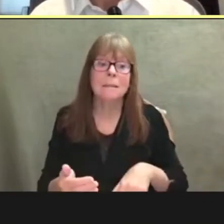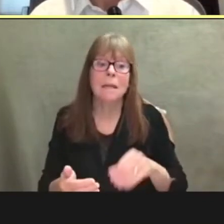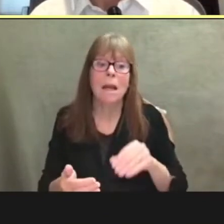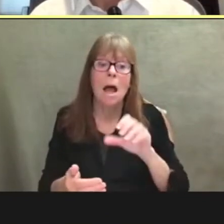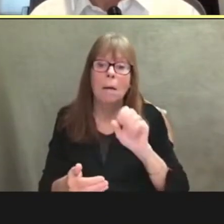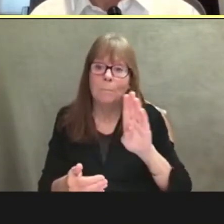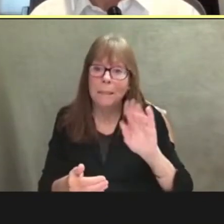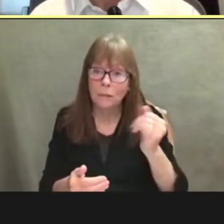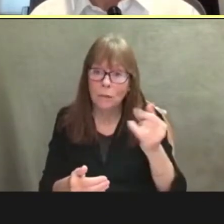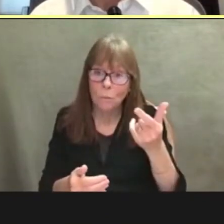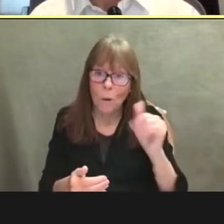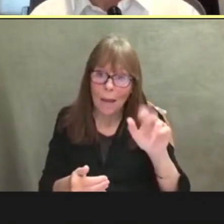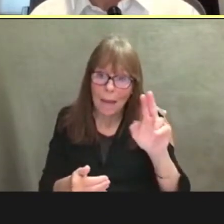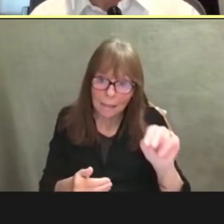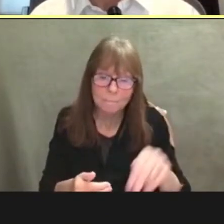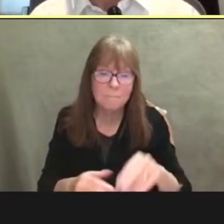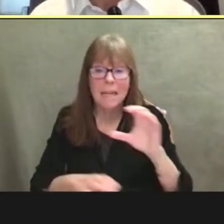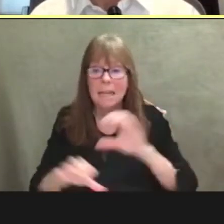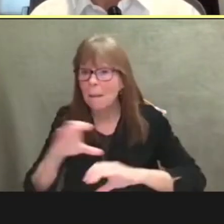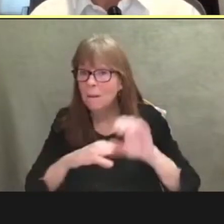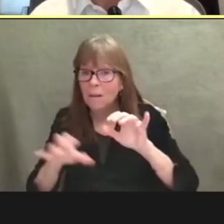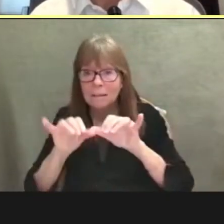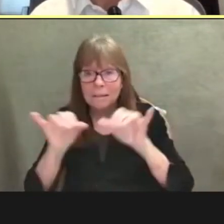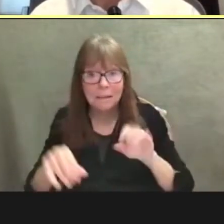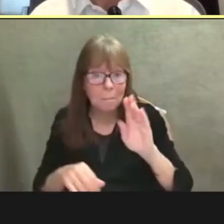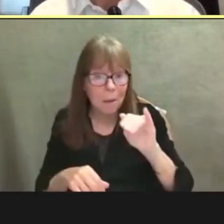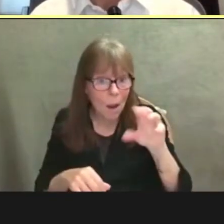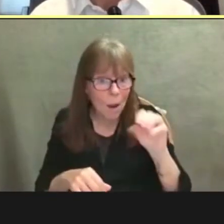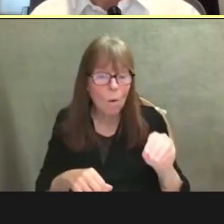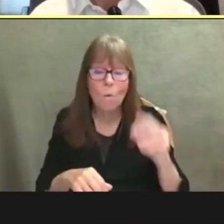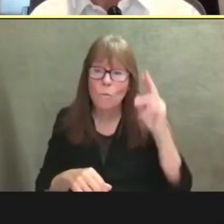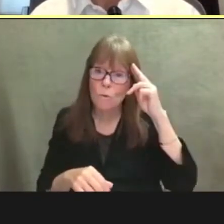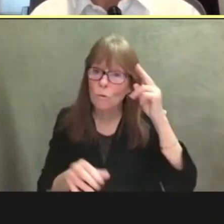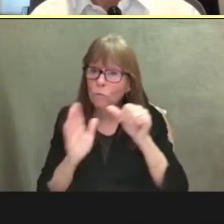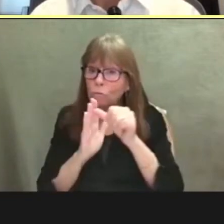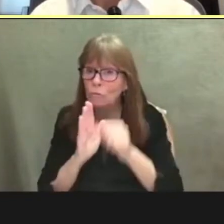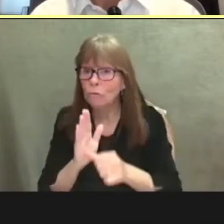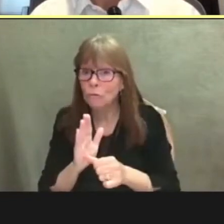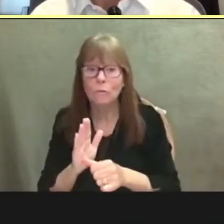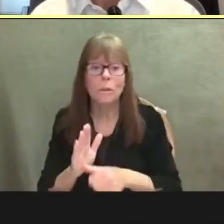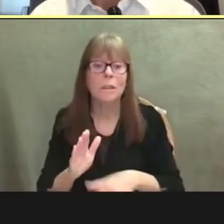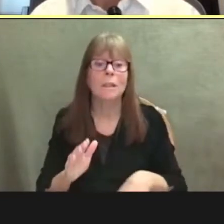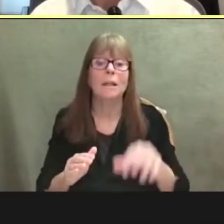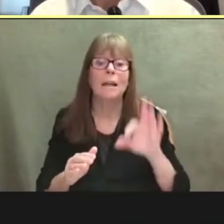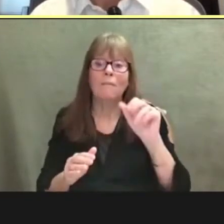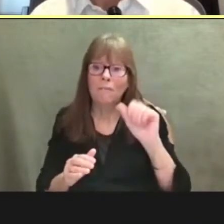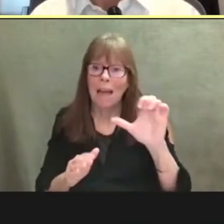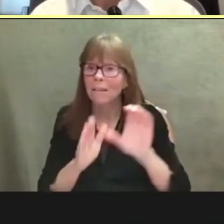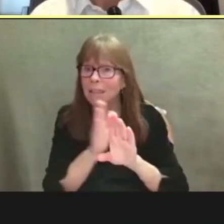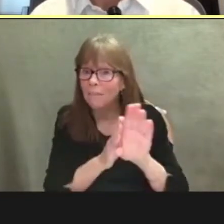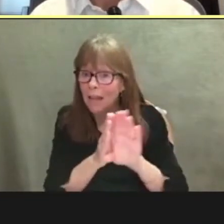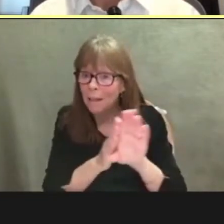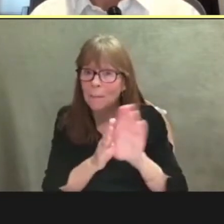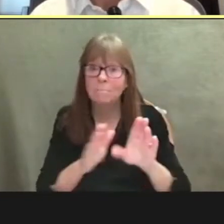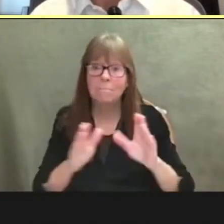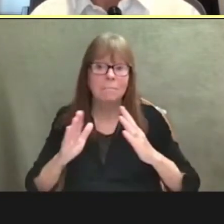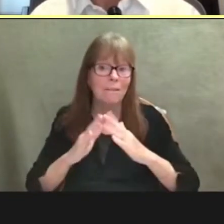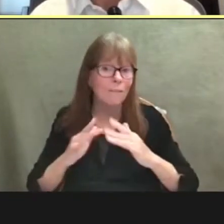Chemical and Systems Bio, Neurosurgery, the Office of Faculty Development and Diversity,